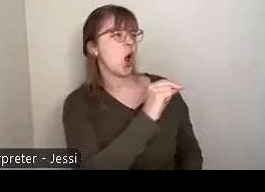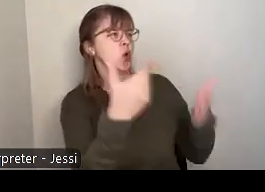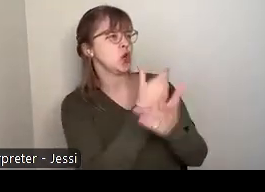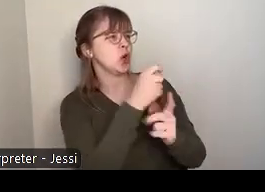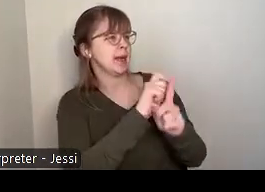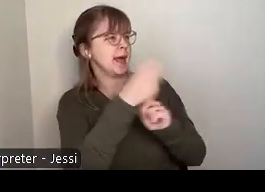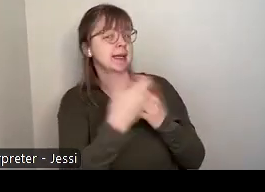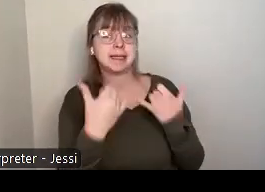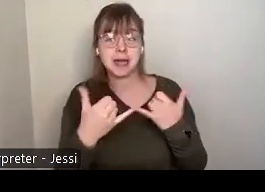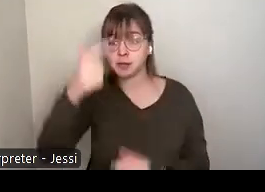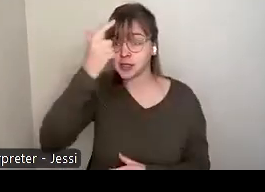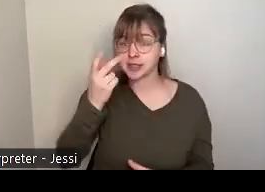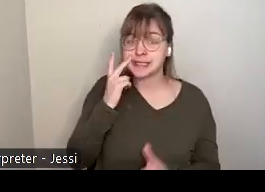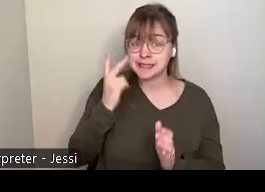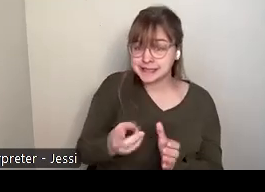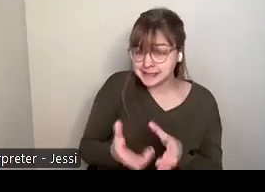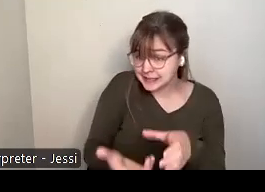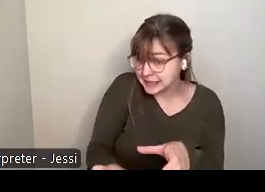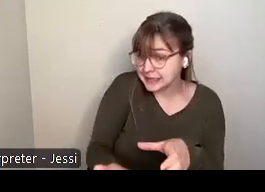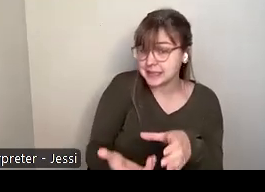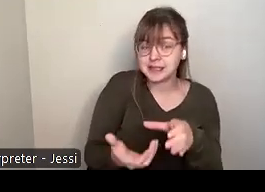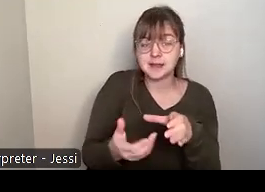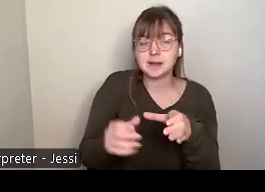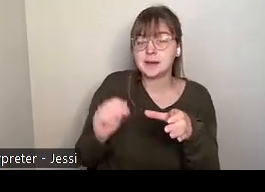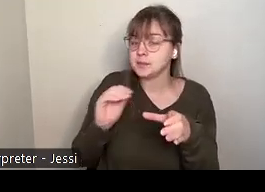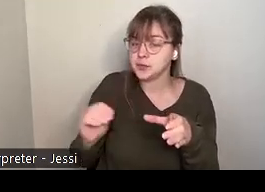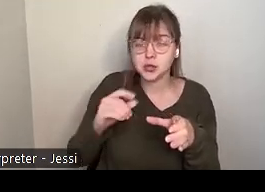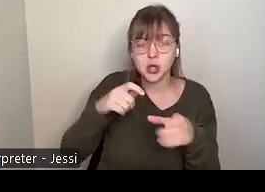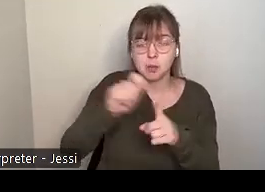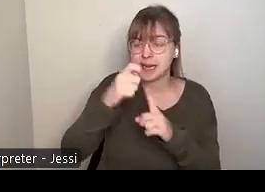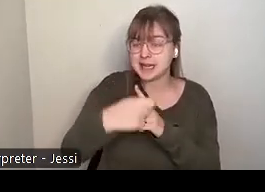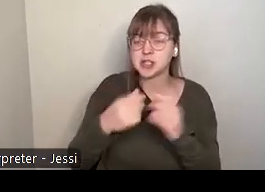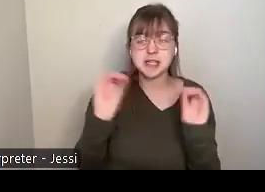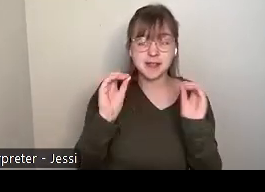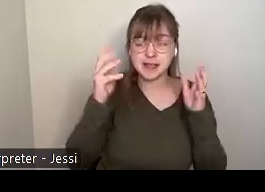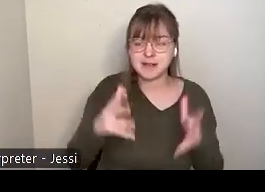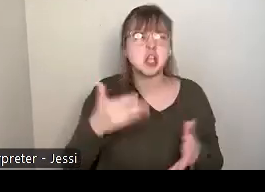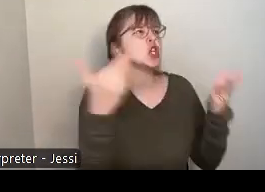look in the bowl there's no no um No Bananas you can have an apple new banana I tried rice Wheels